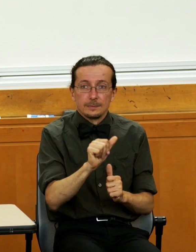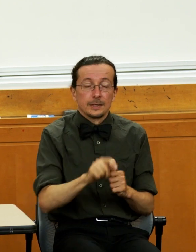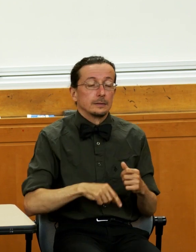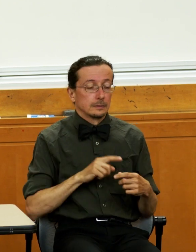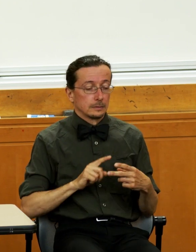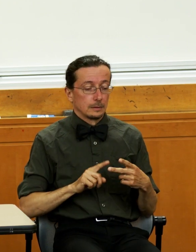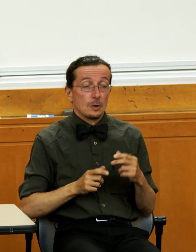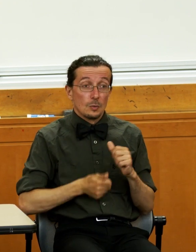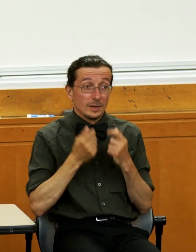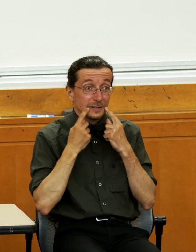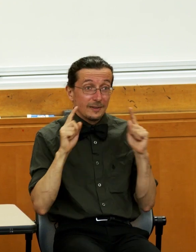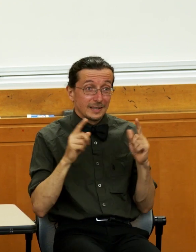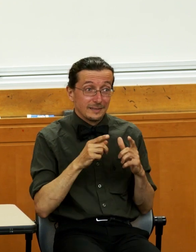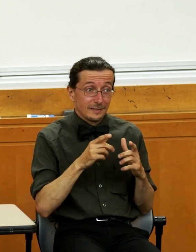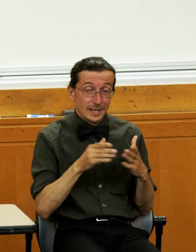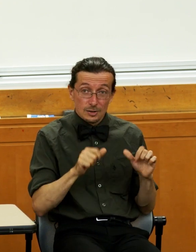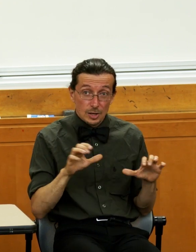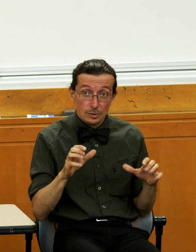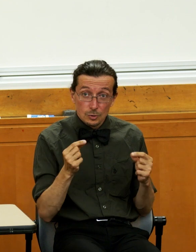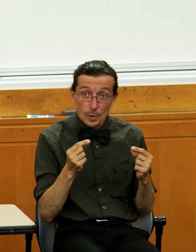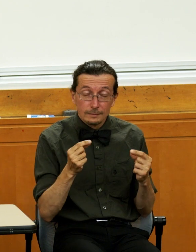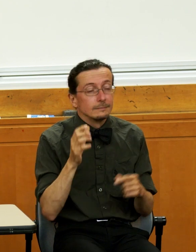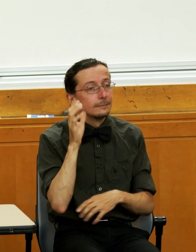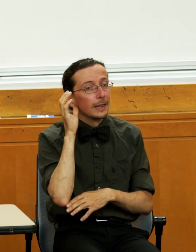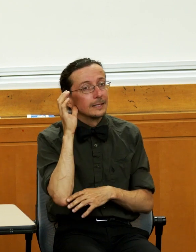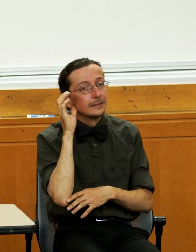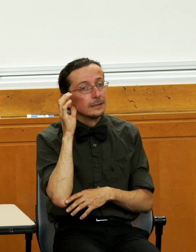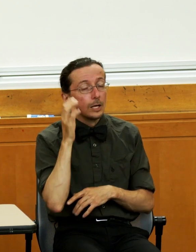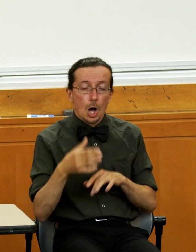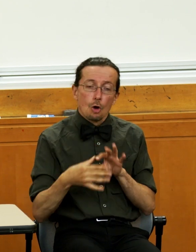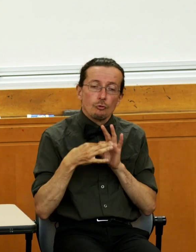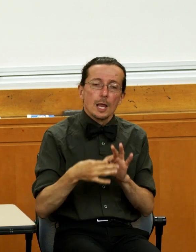the most effective thing you can do is listen. You don't have to relate; you just have to trust.